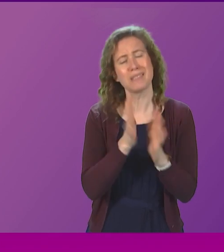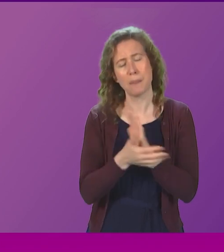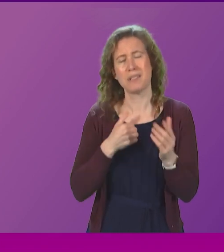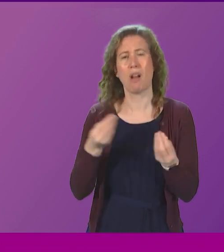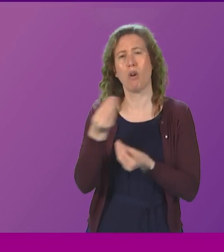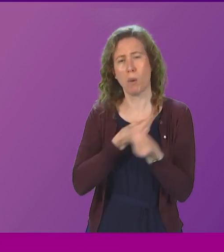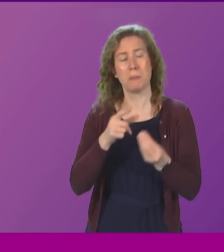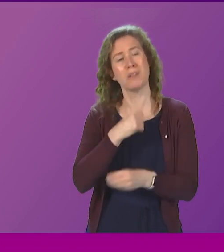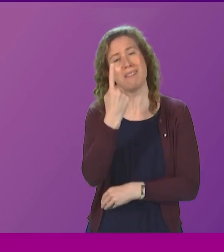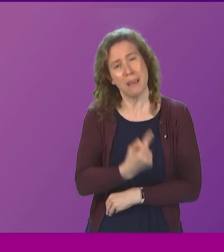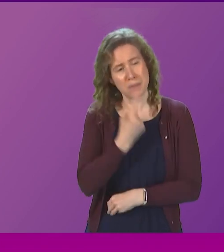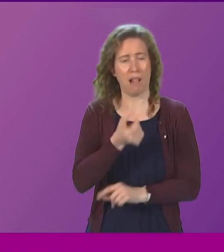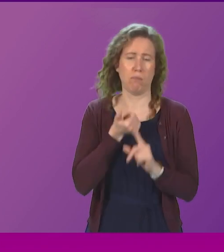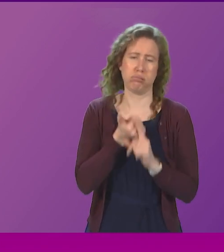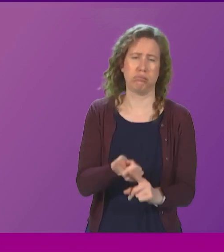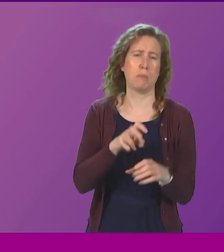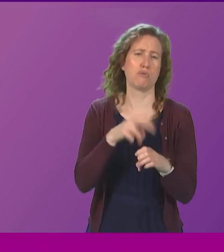of its hard Brexit stance.